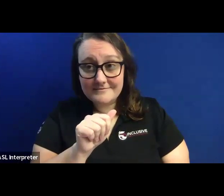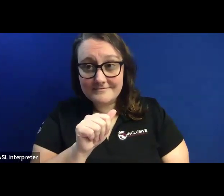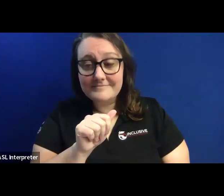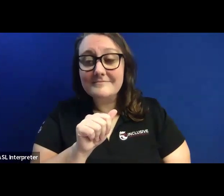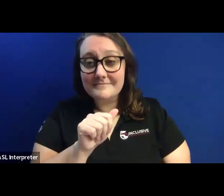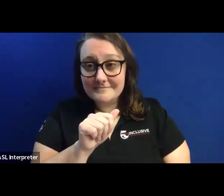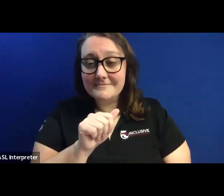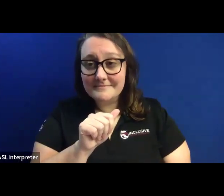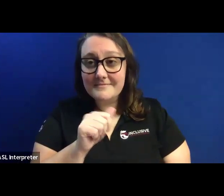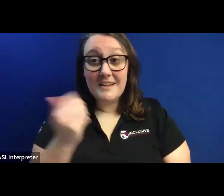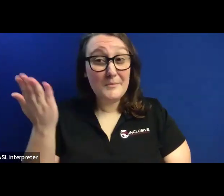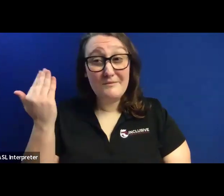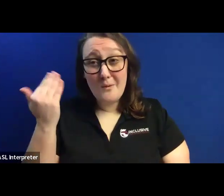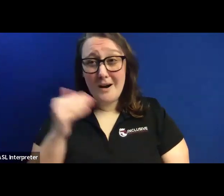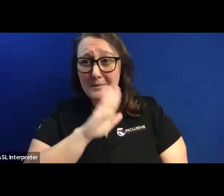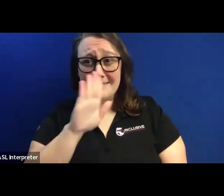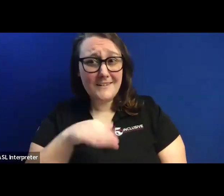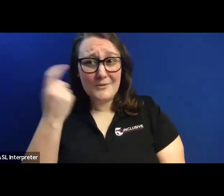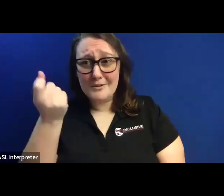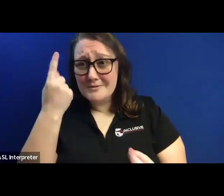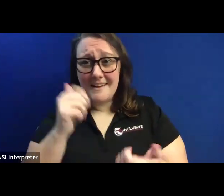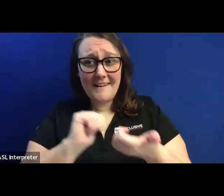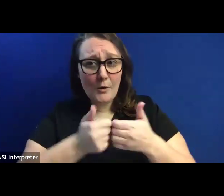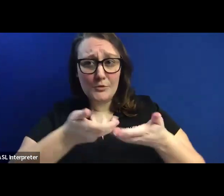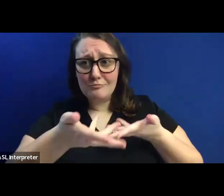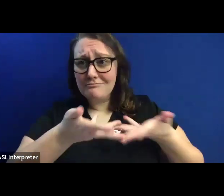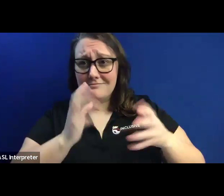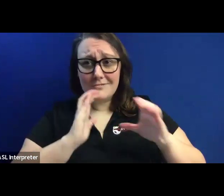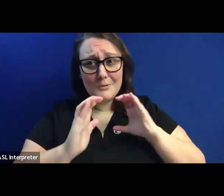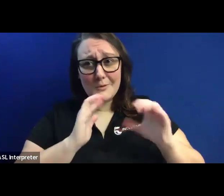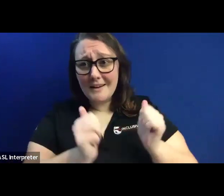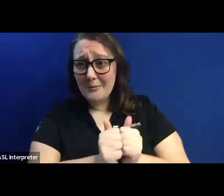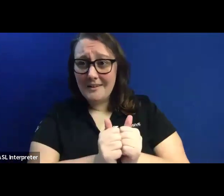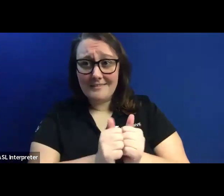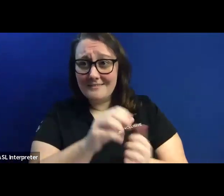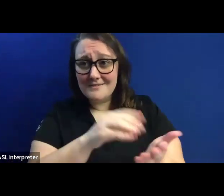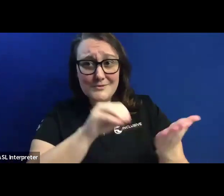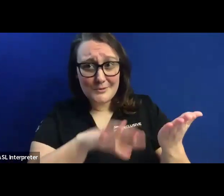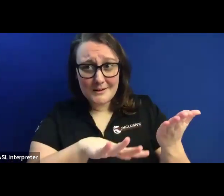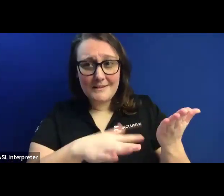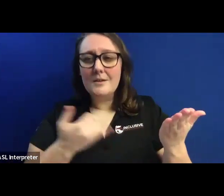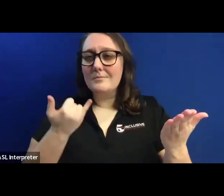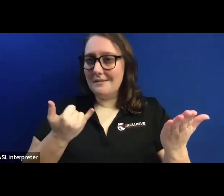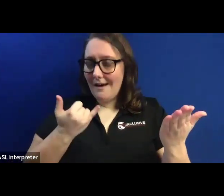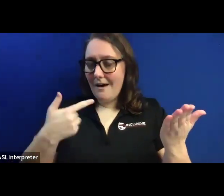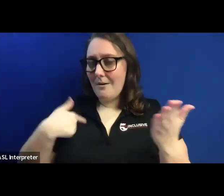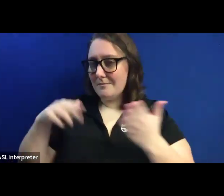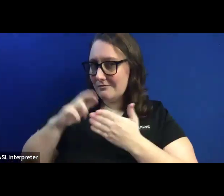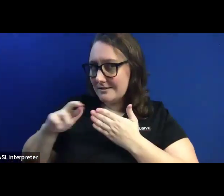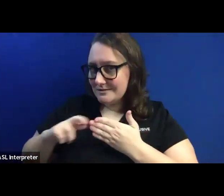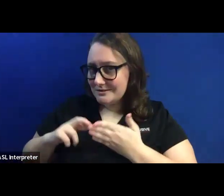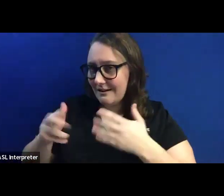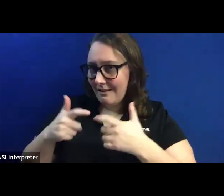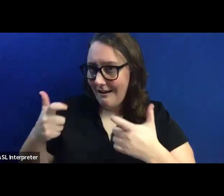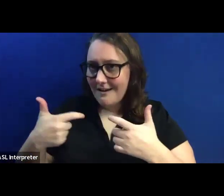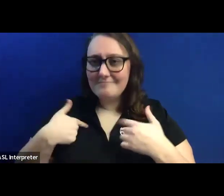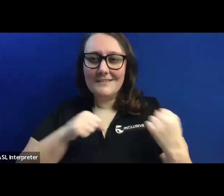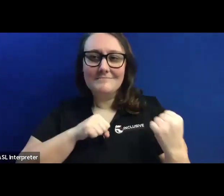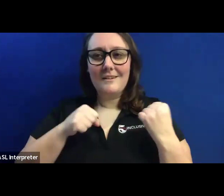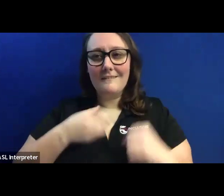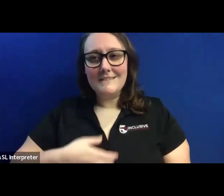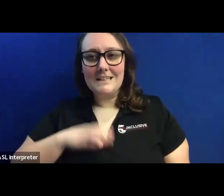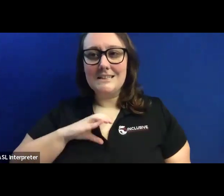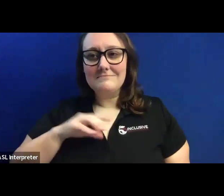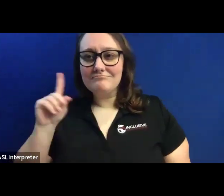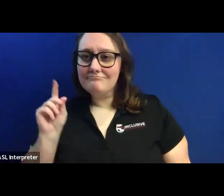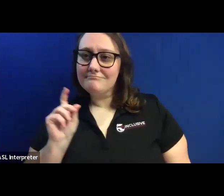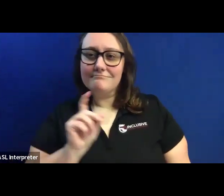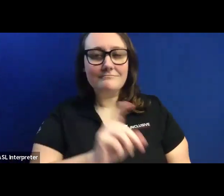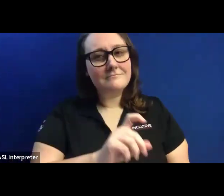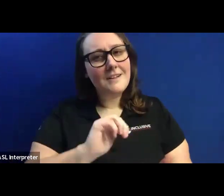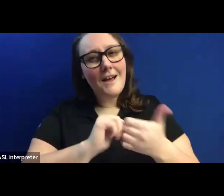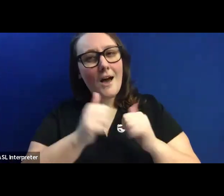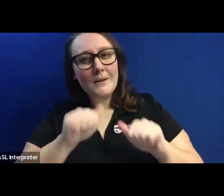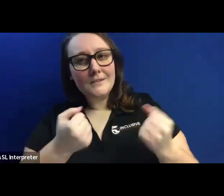but because of the guidance I got from GADRA and all the notes I have been reading, they actually gave me the confidence to actually walk towards them and ask them could I help you in a tone -- that is understandable.